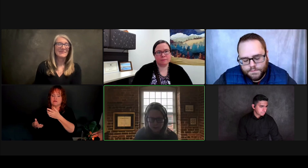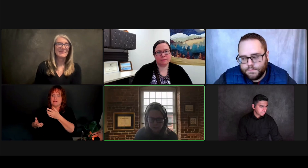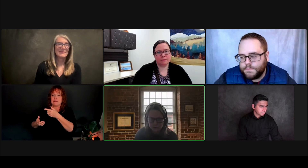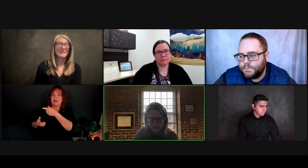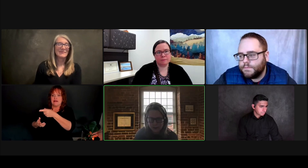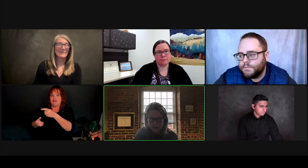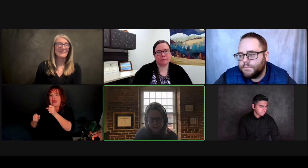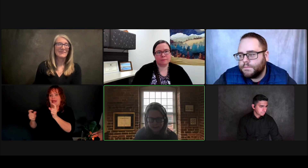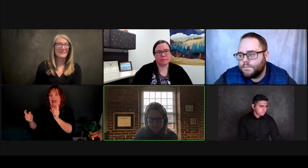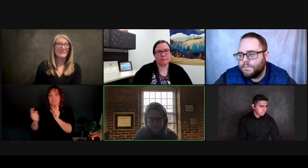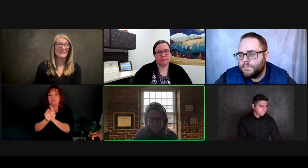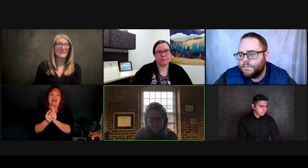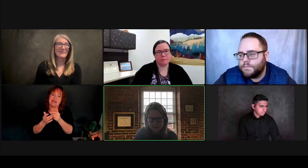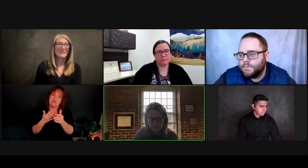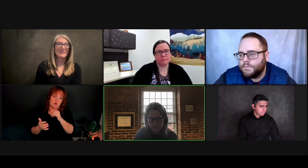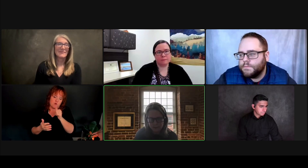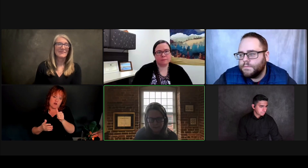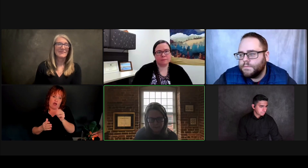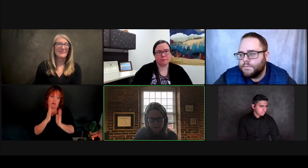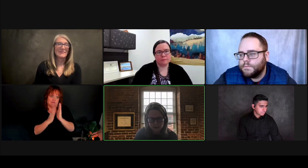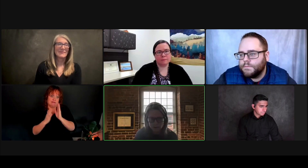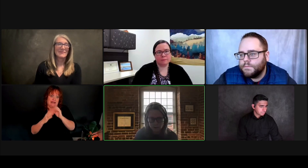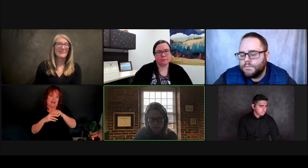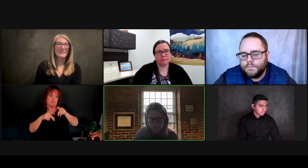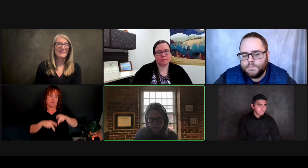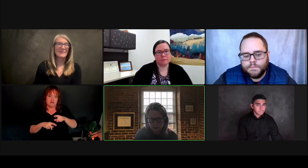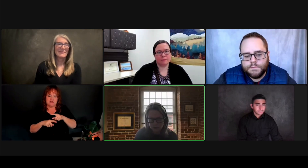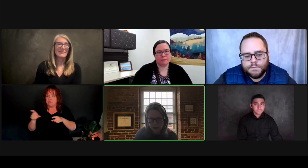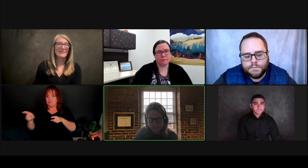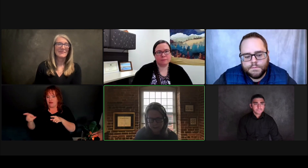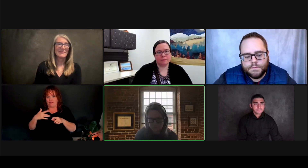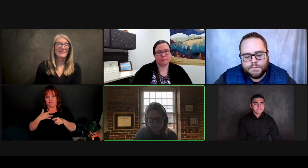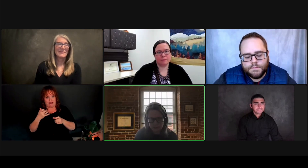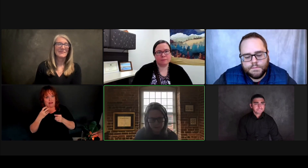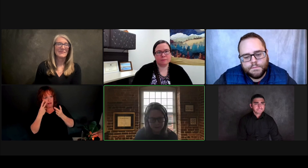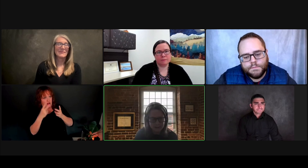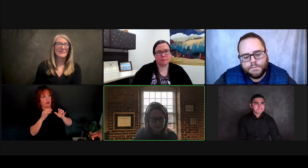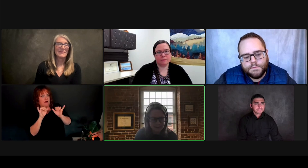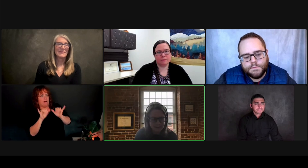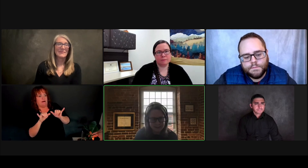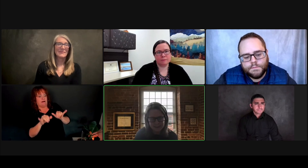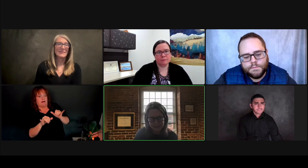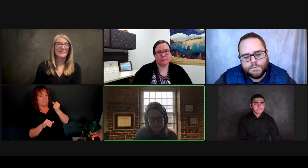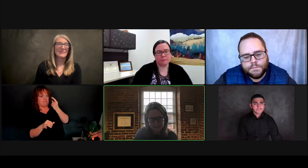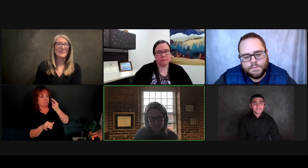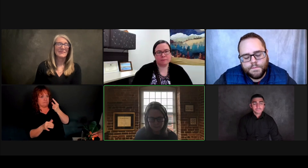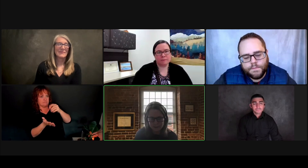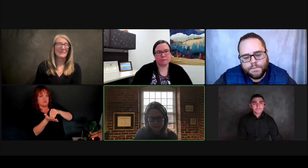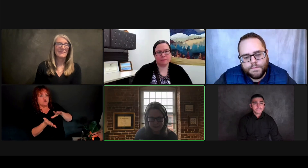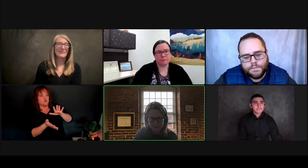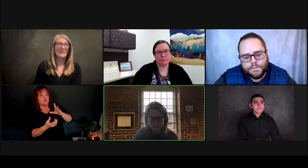that is dealing with a struggle to access material. And it tends to really sink in.